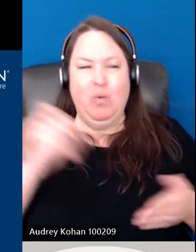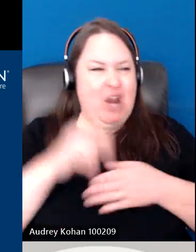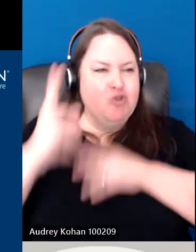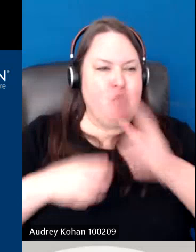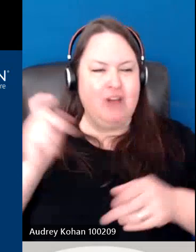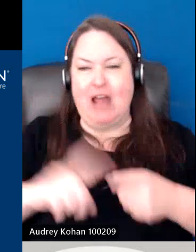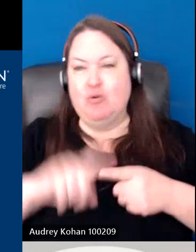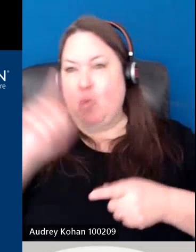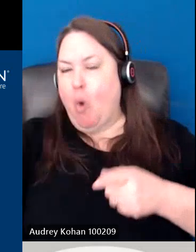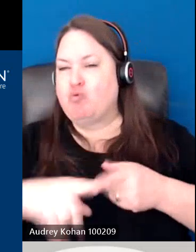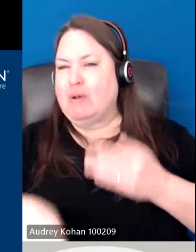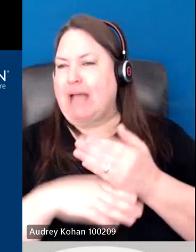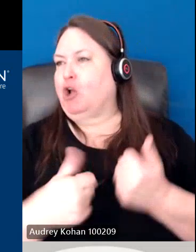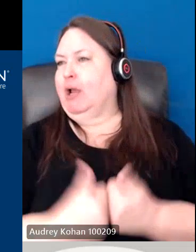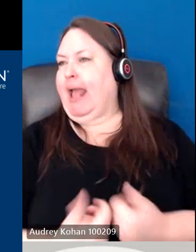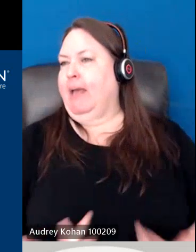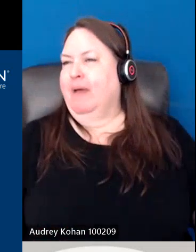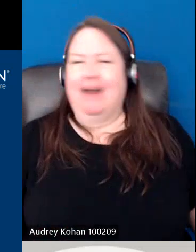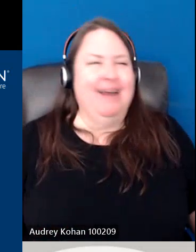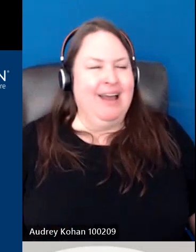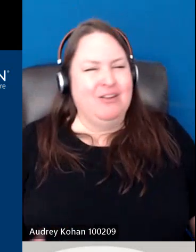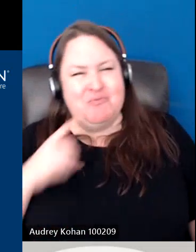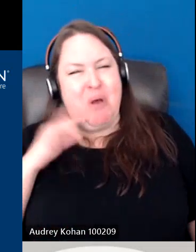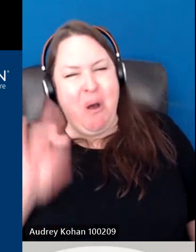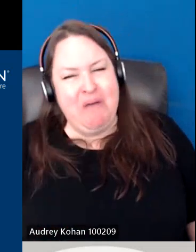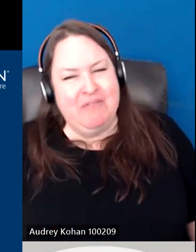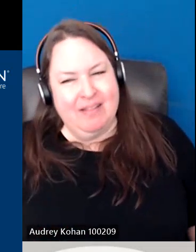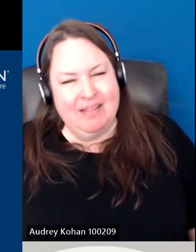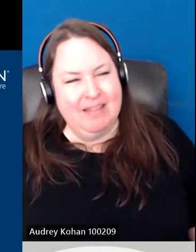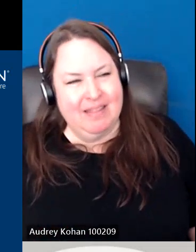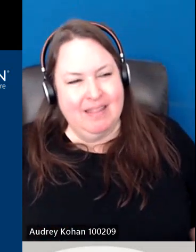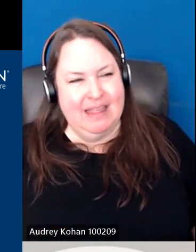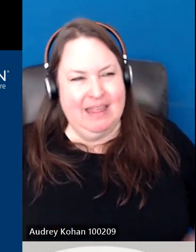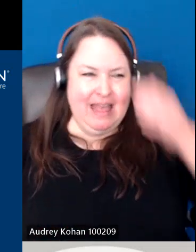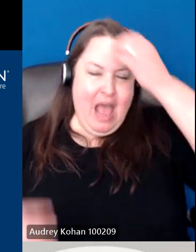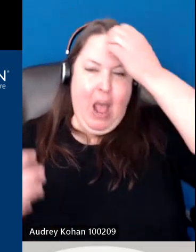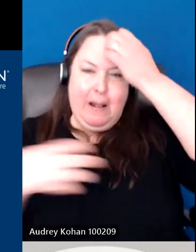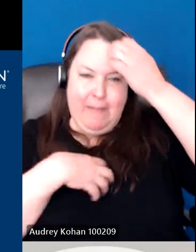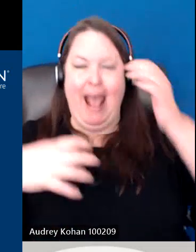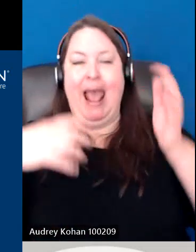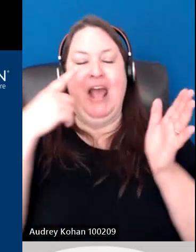game I mean you know it's deplorable and there was a complaint and an investigation and he did